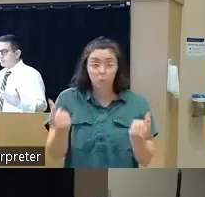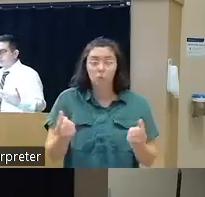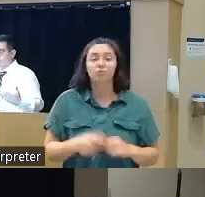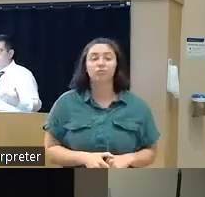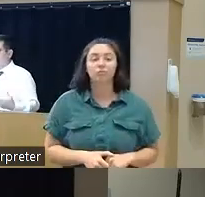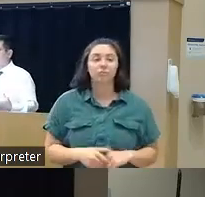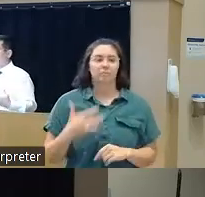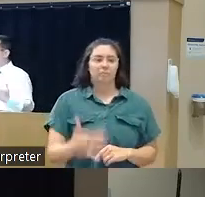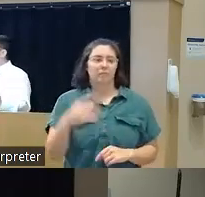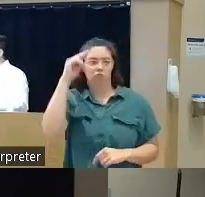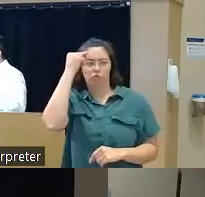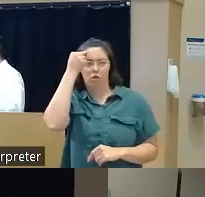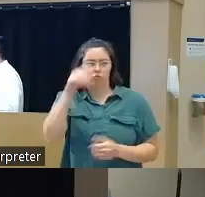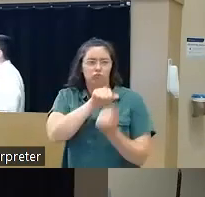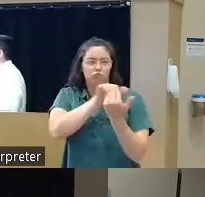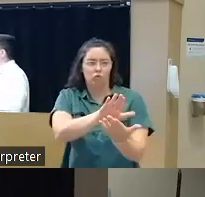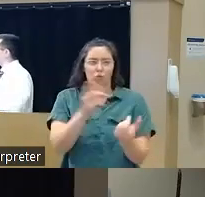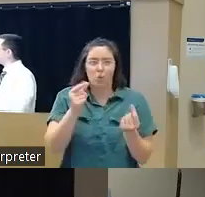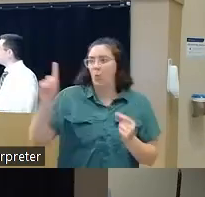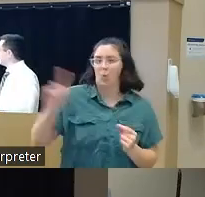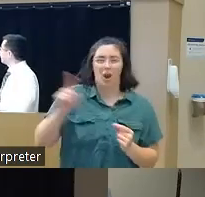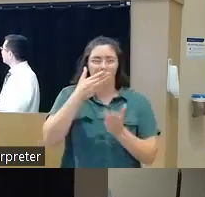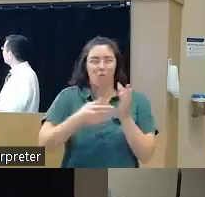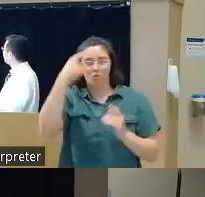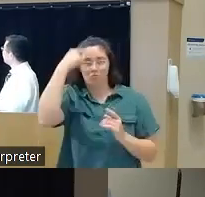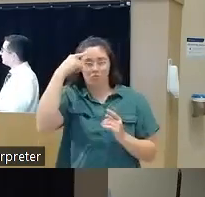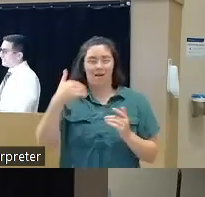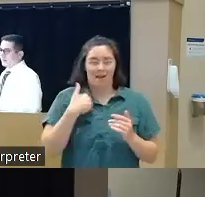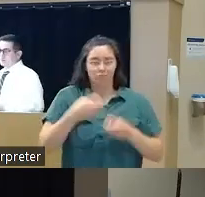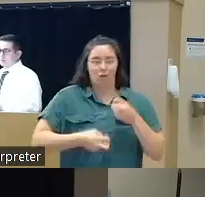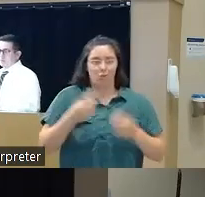neurological approach right like where is the lesion for psychiatric disorders and so